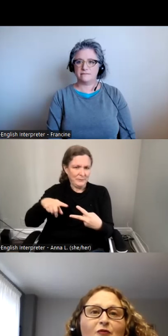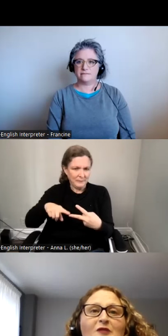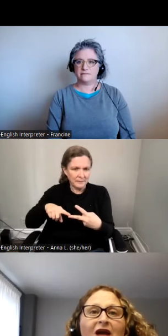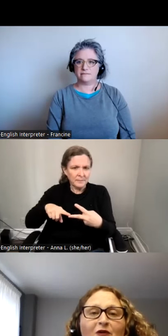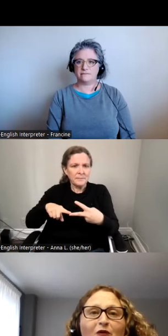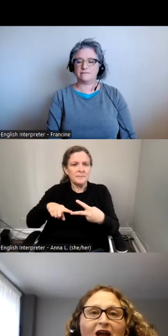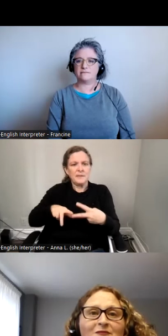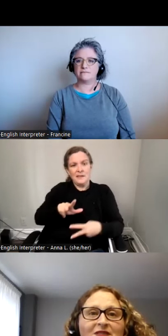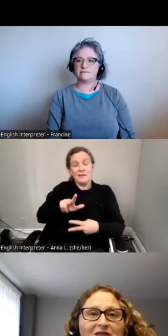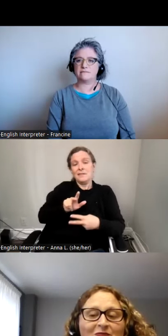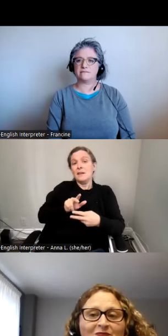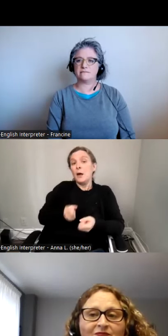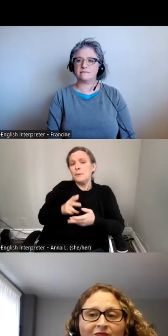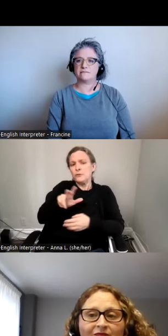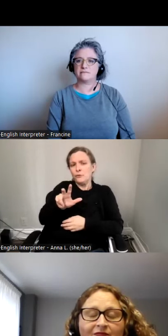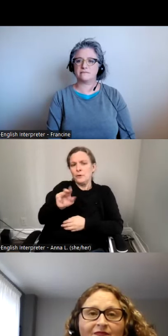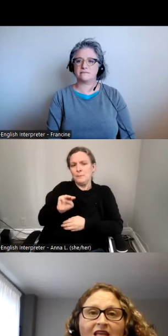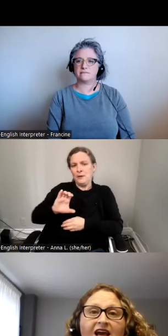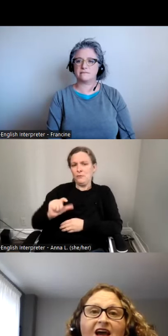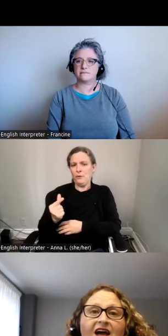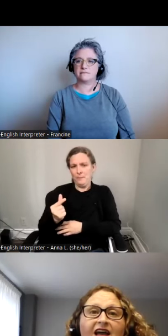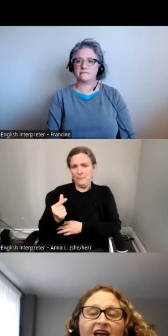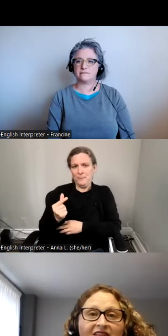The second Vaccine is Pfizer